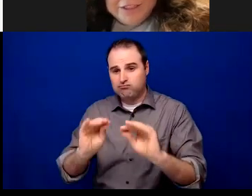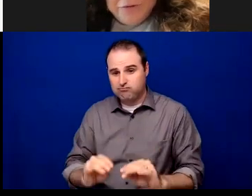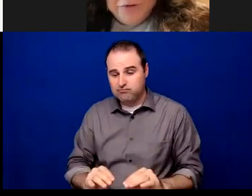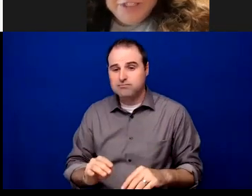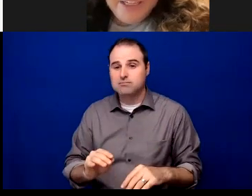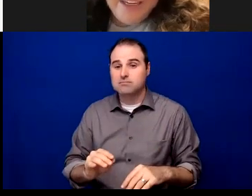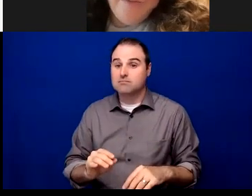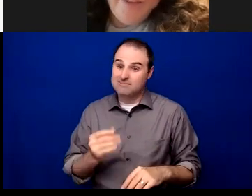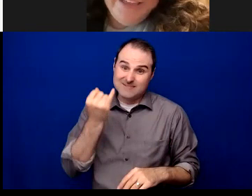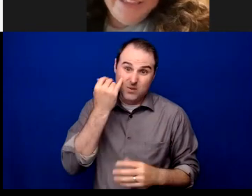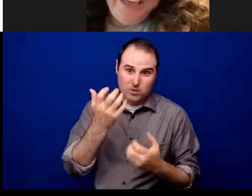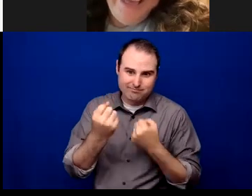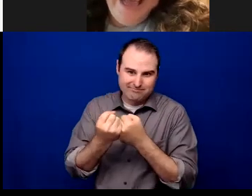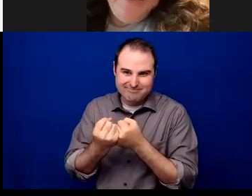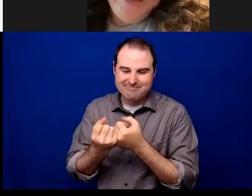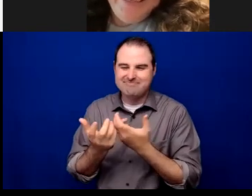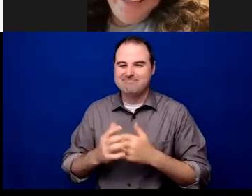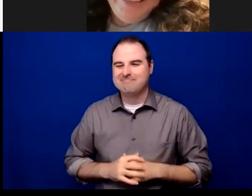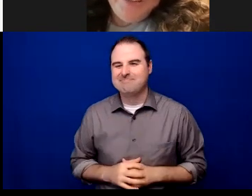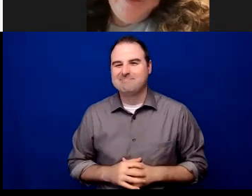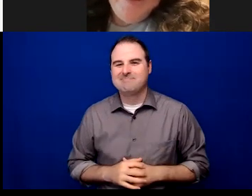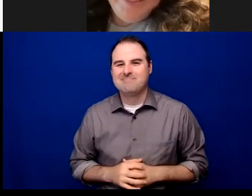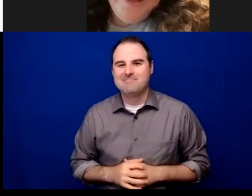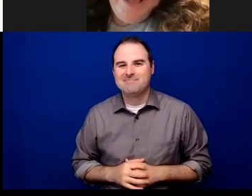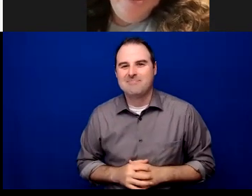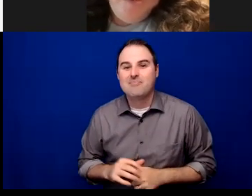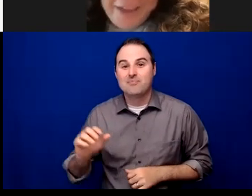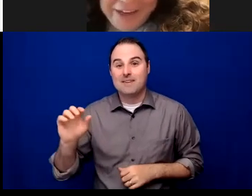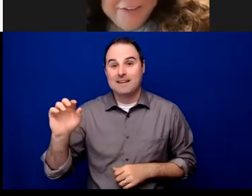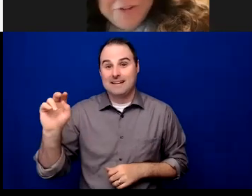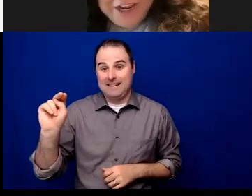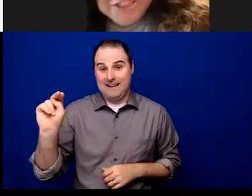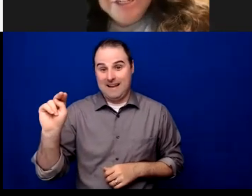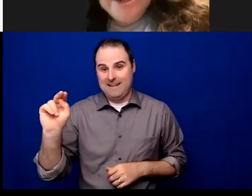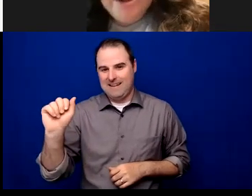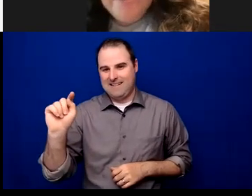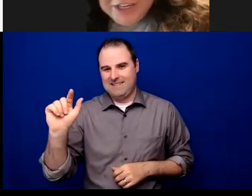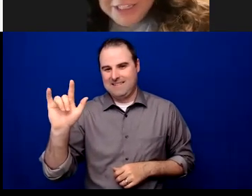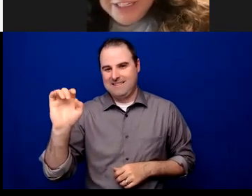So, Kristin, one last thing I'm going to tell Dr. Pimental. A win for next year convocation.